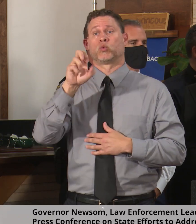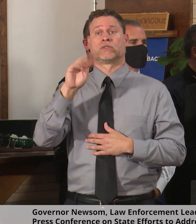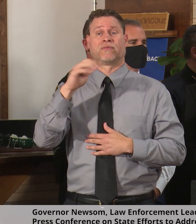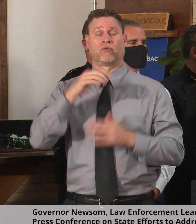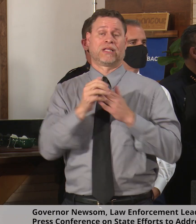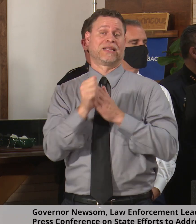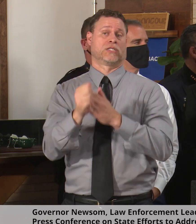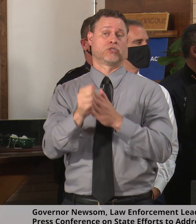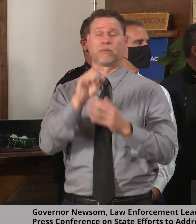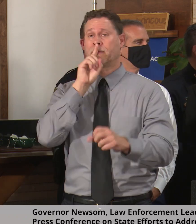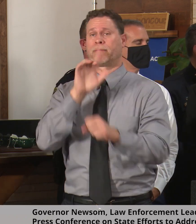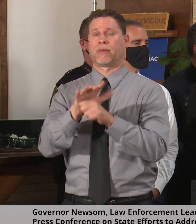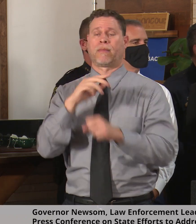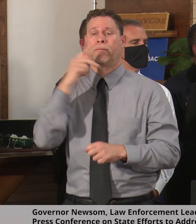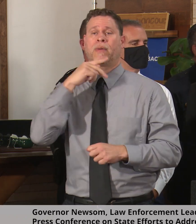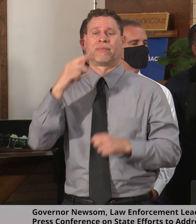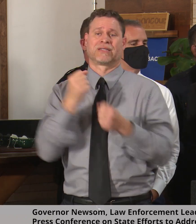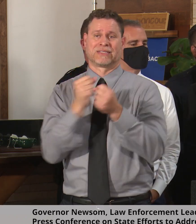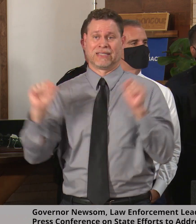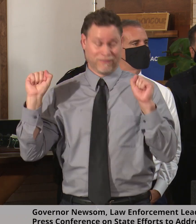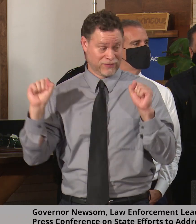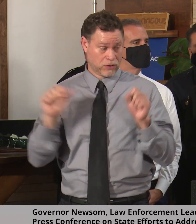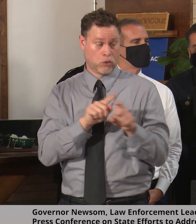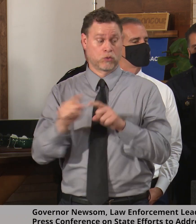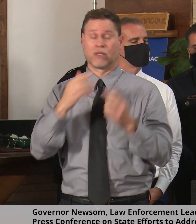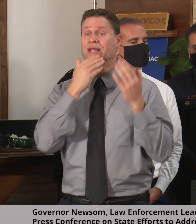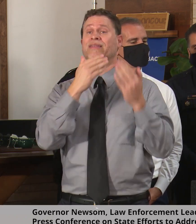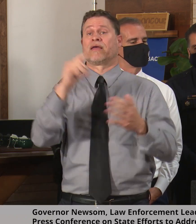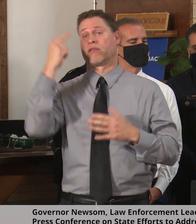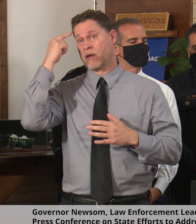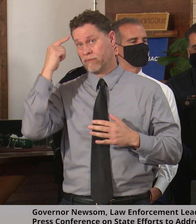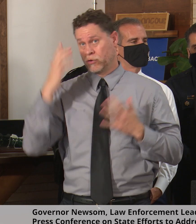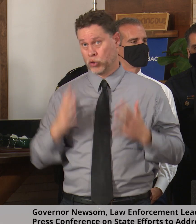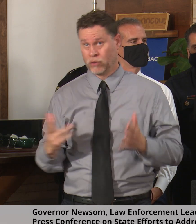and commitment to public safety. I would also like to thank the governor for signing the assembly